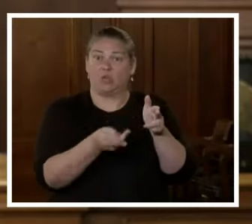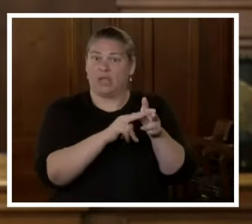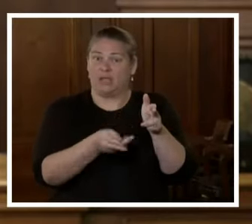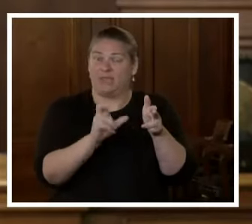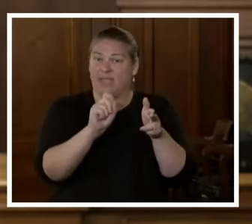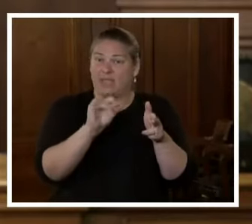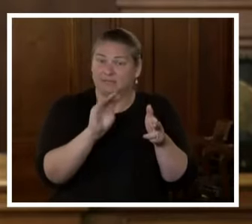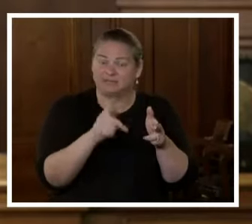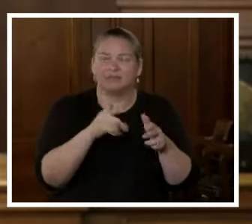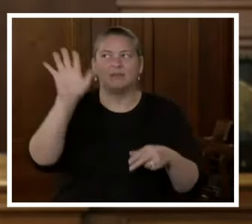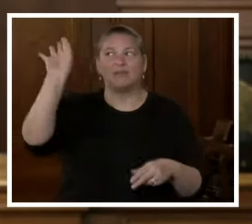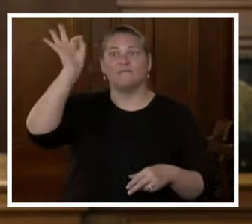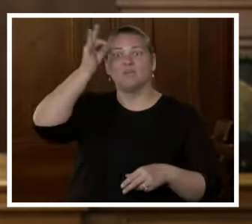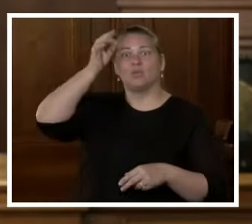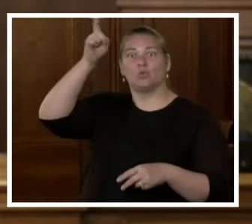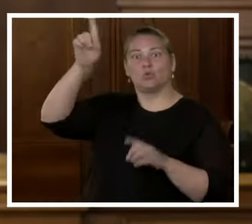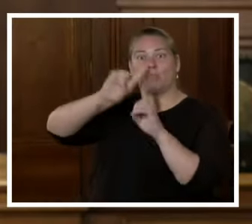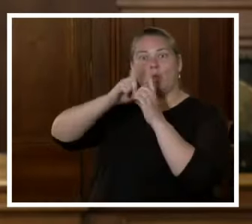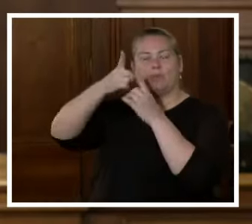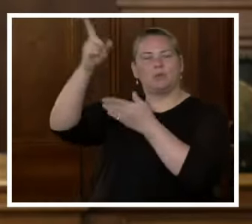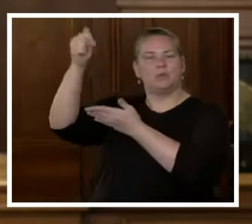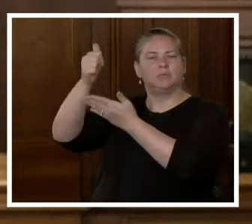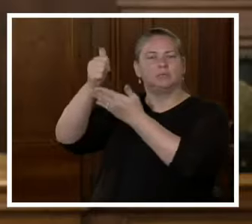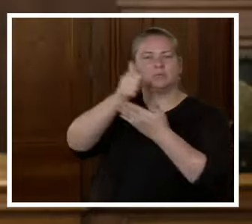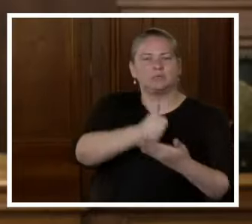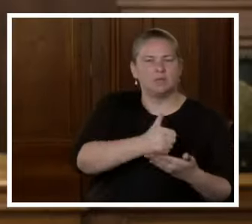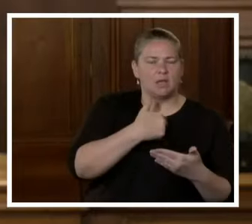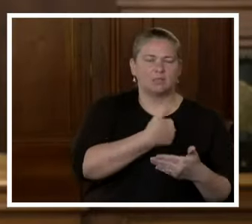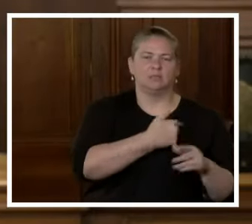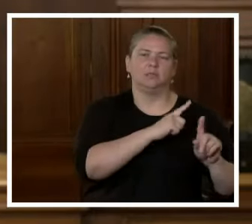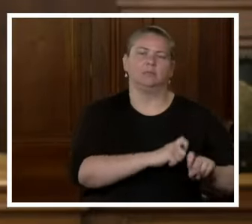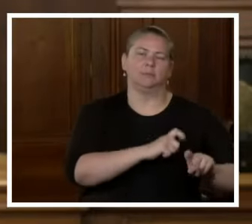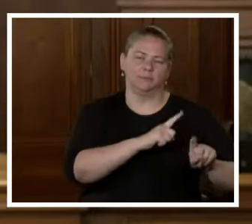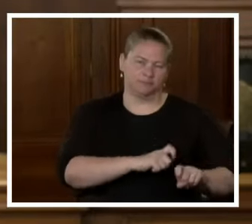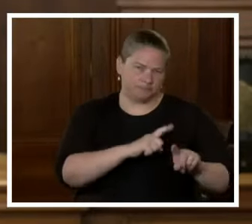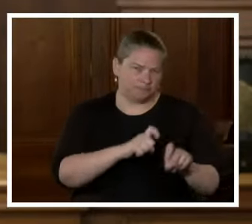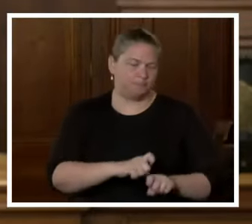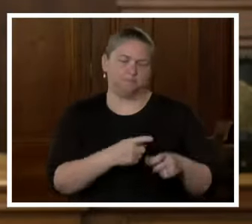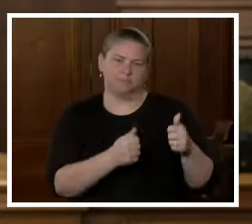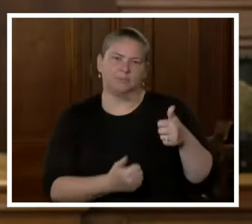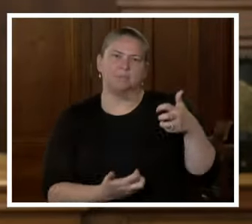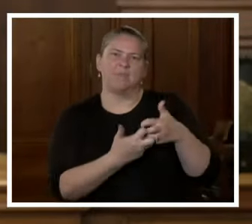EVIDENCE, IT WAS REPORTED TO US THAT THE NATIONAL GUARD, WHILE